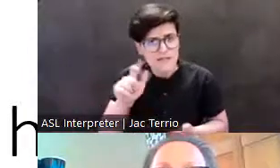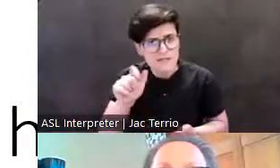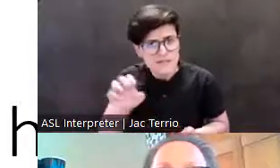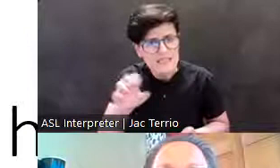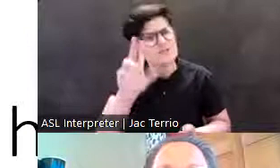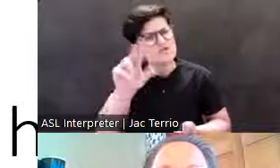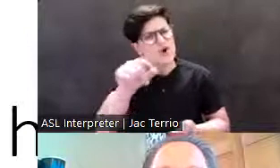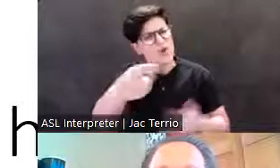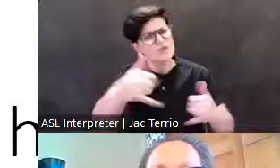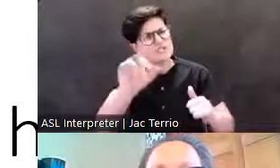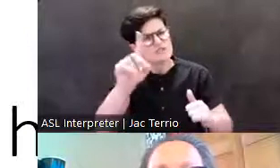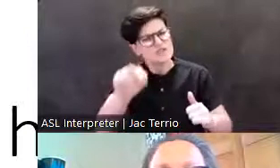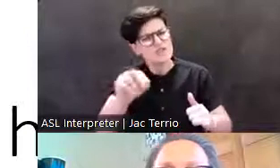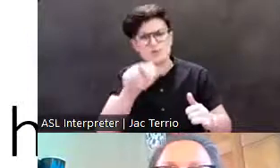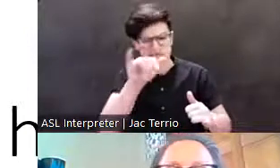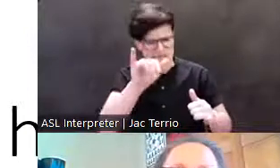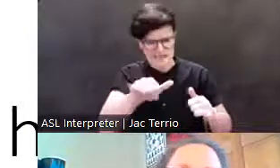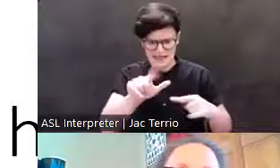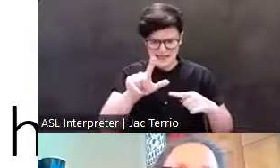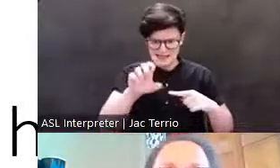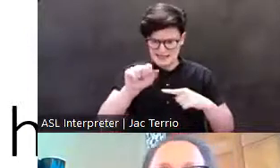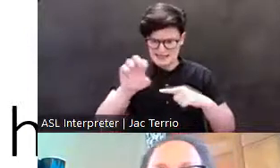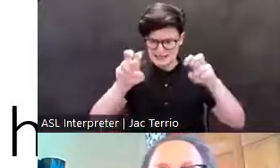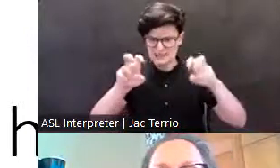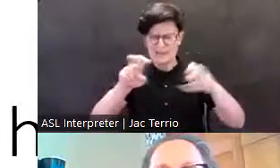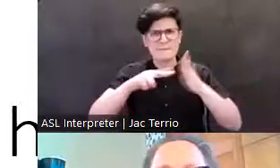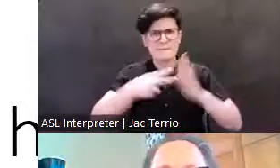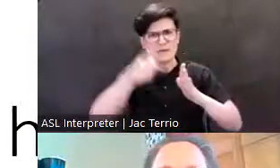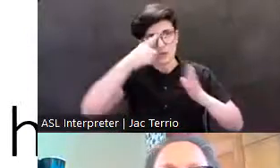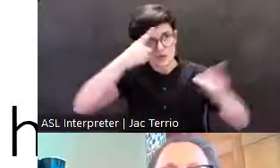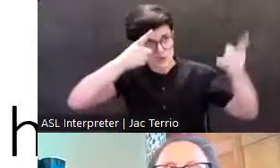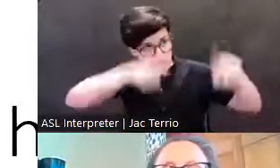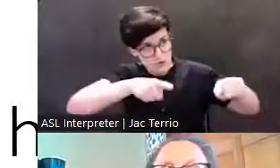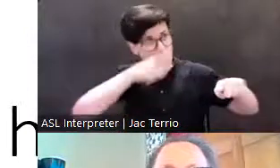and the person who rents property that you will pay a certain amount of money for that